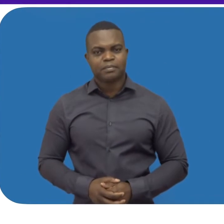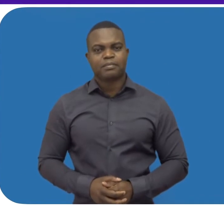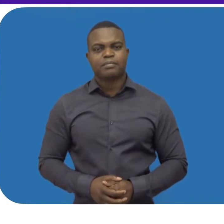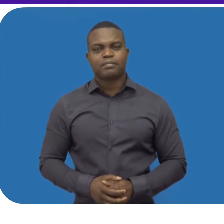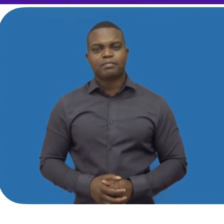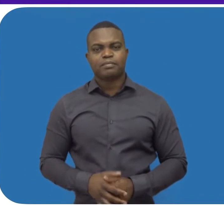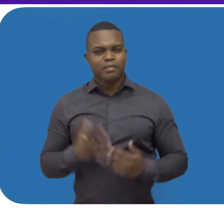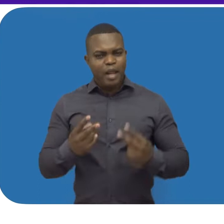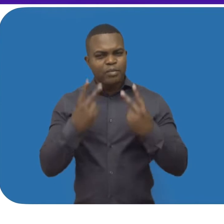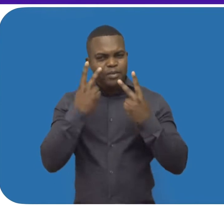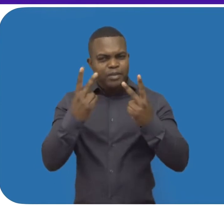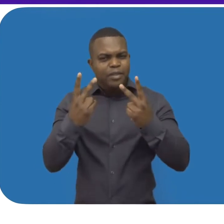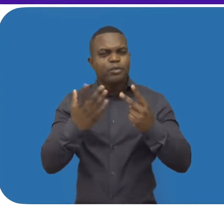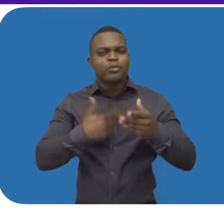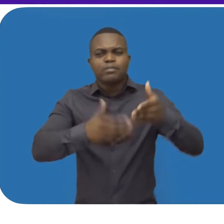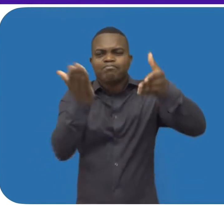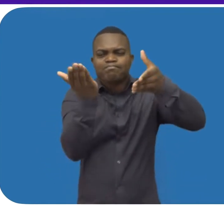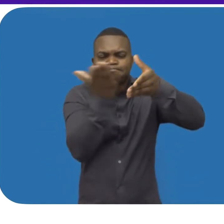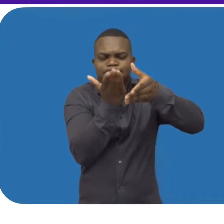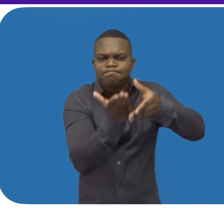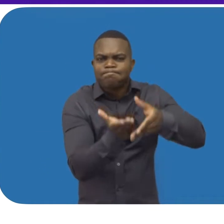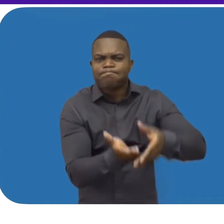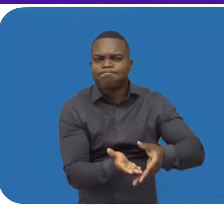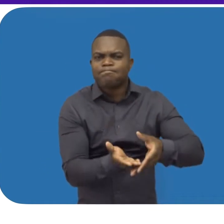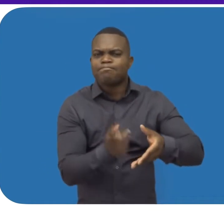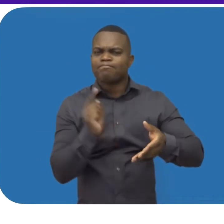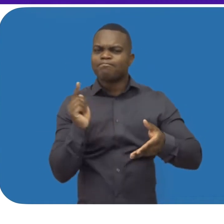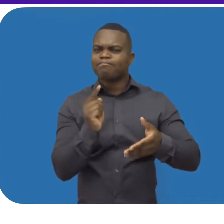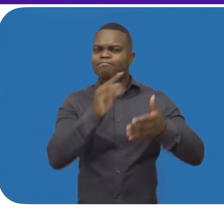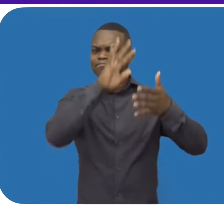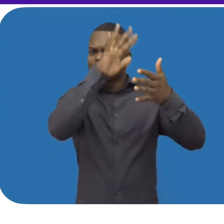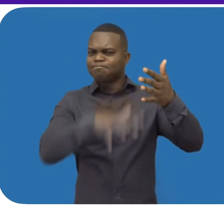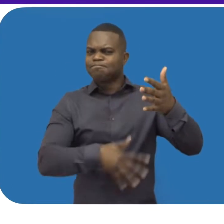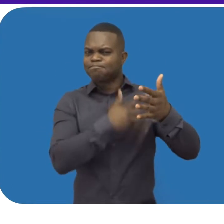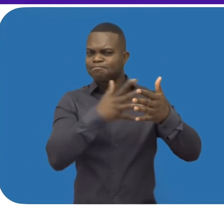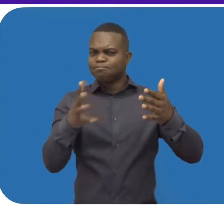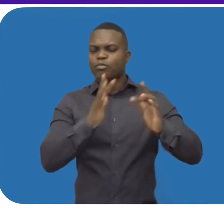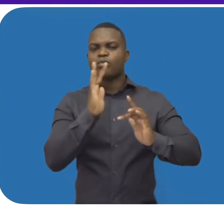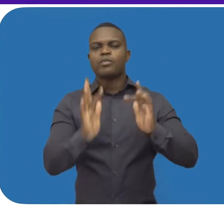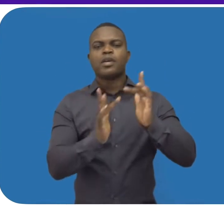Let’s have a look at the compendium! The website has four main entry types: